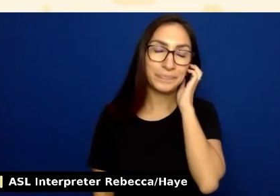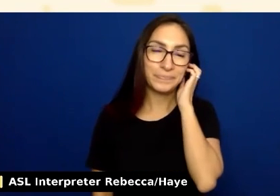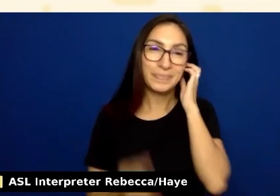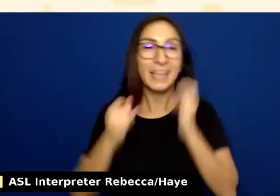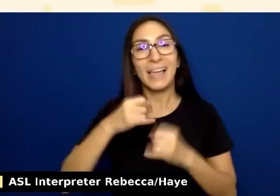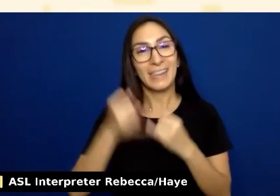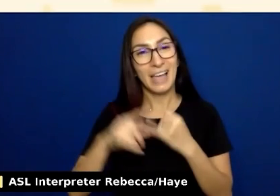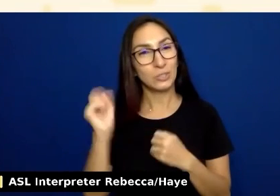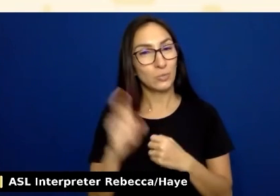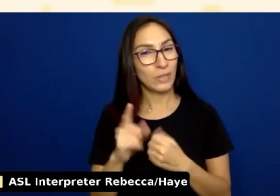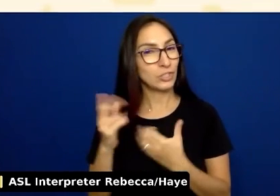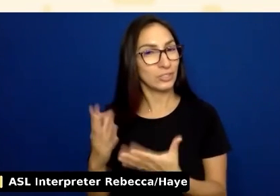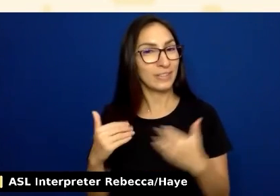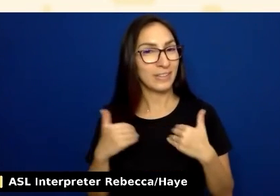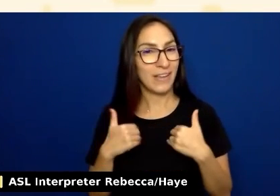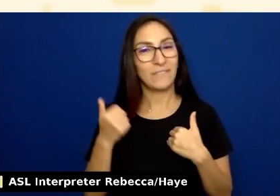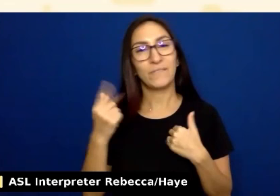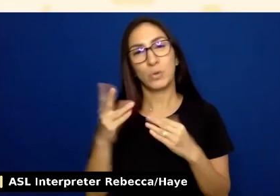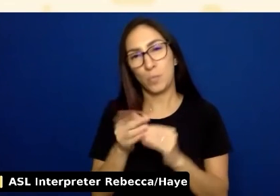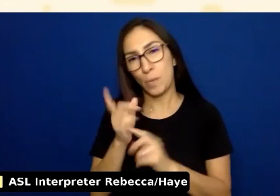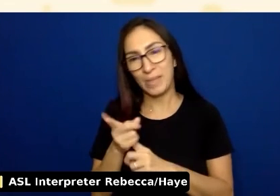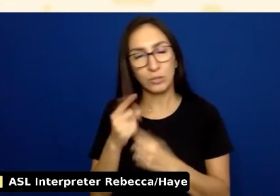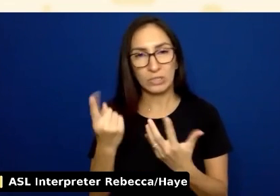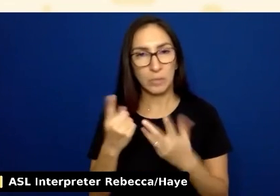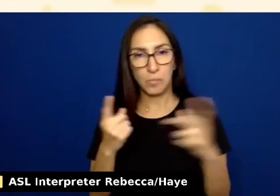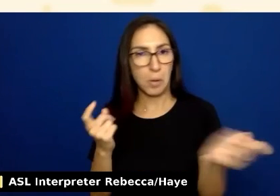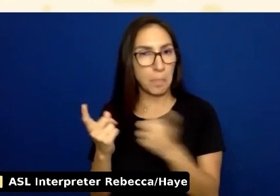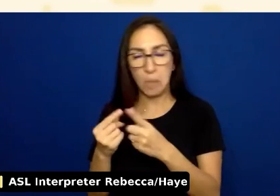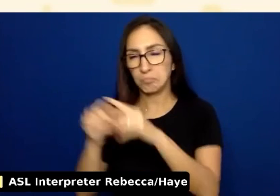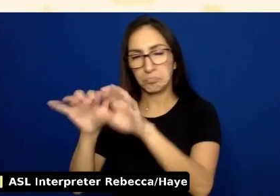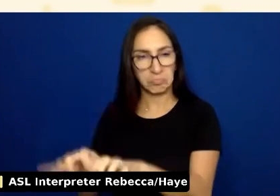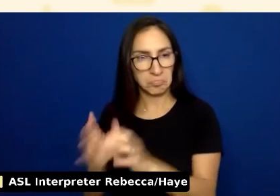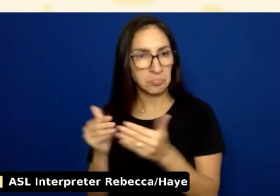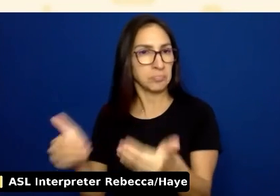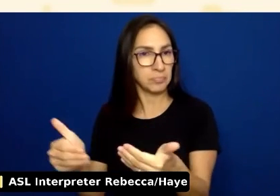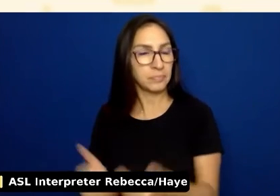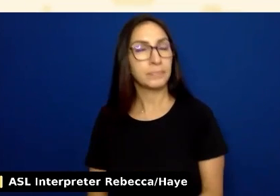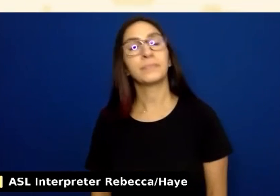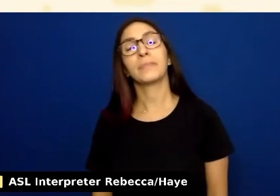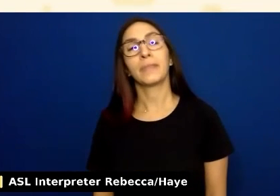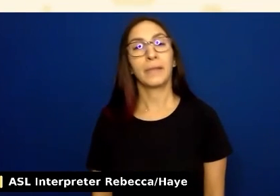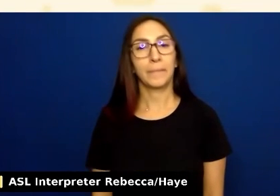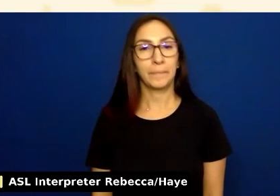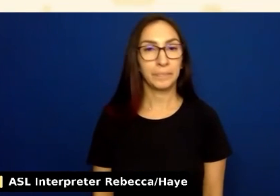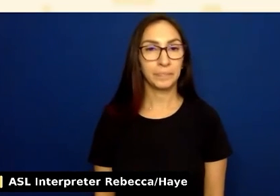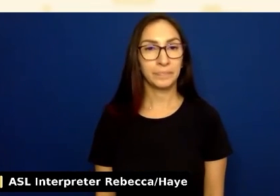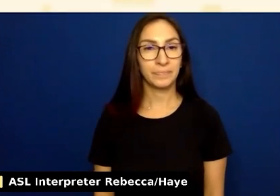and we have a couple more minutes. So if anybody has any other questions, feel free to drop them in. But this one comes from Beatrice.